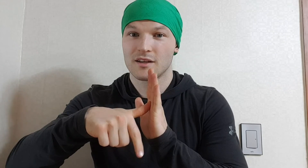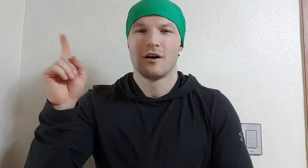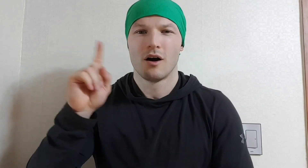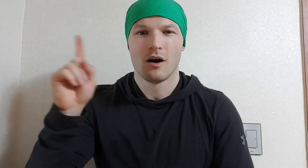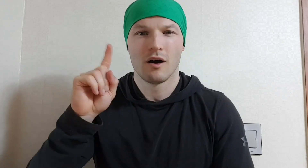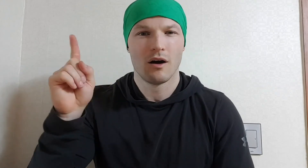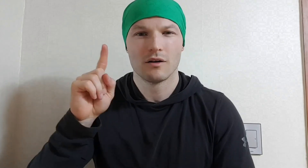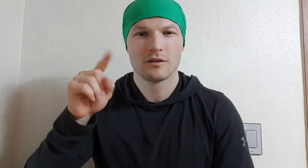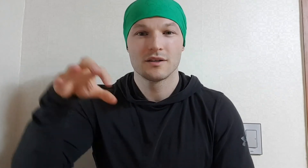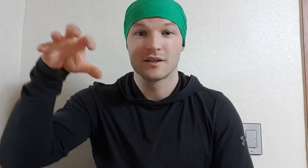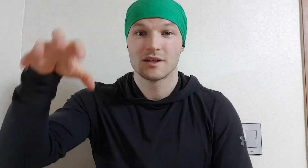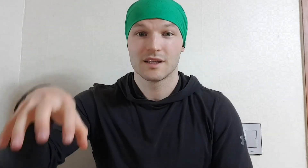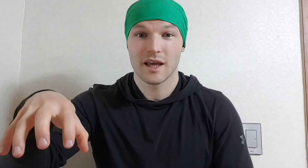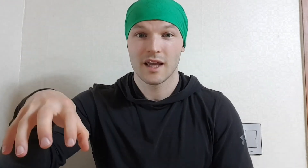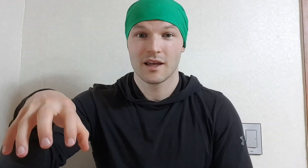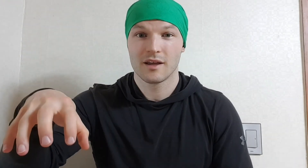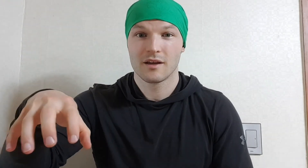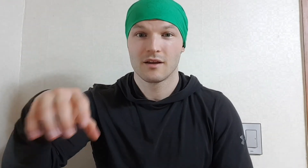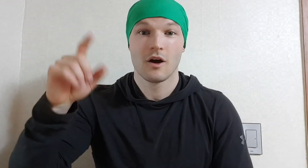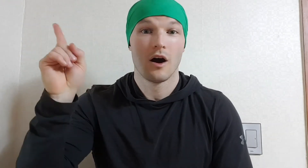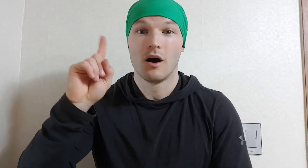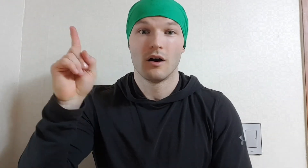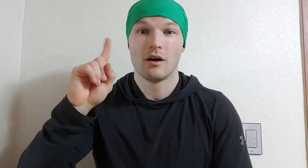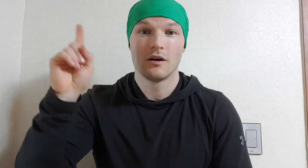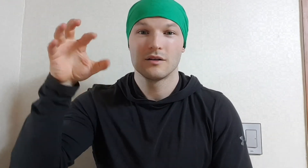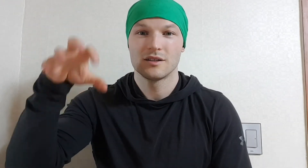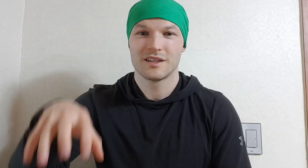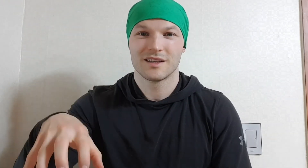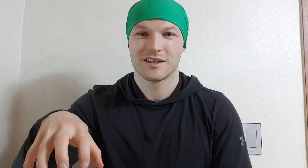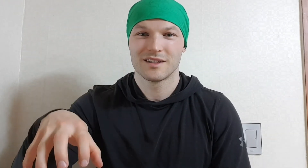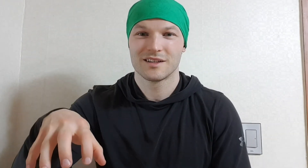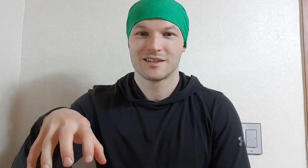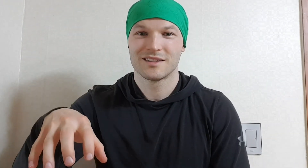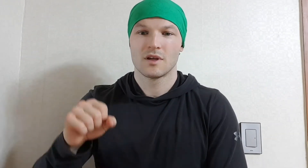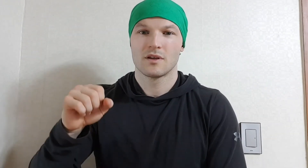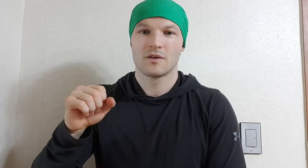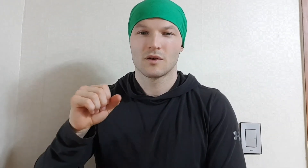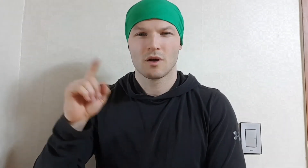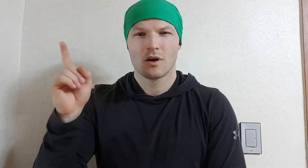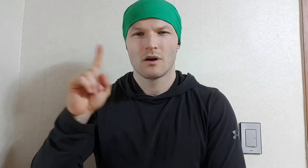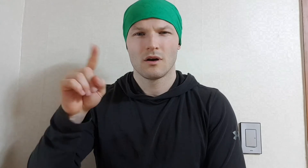where (what + place)